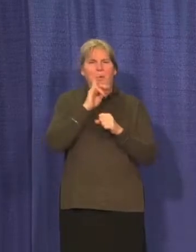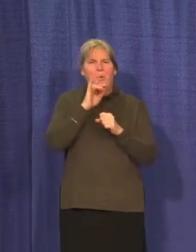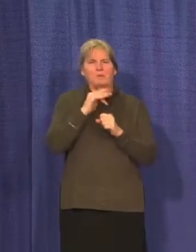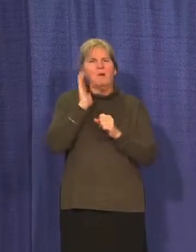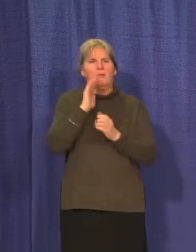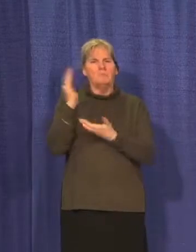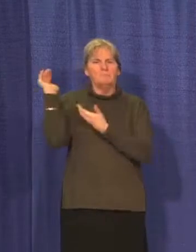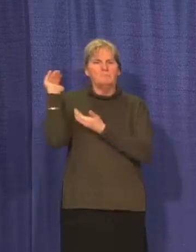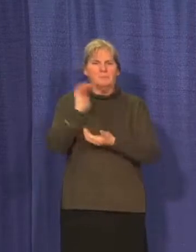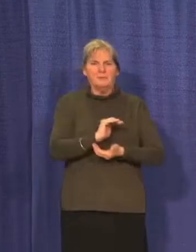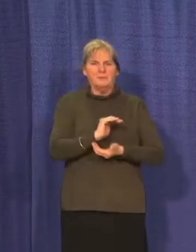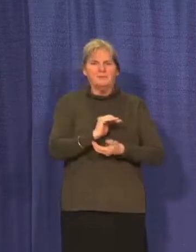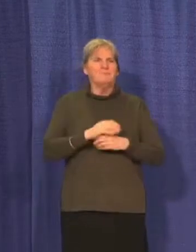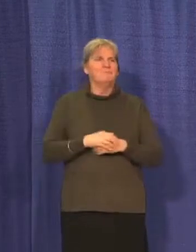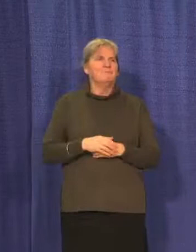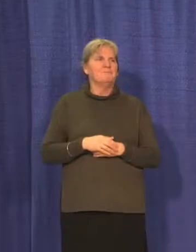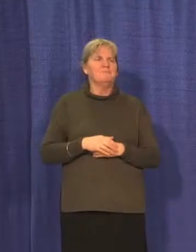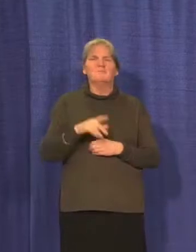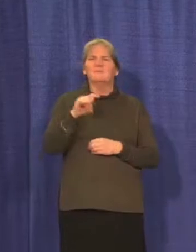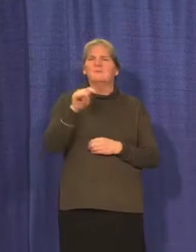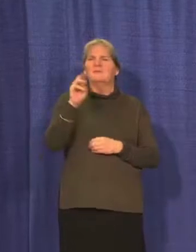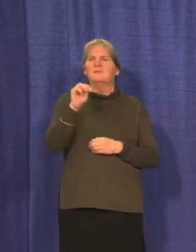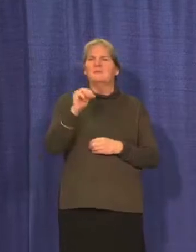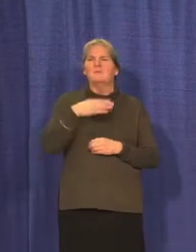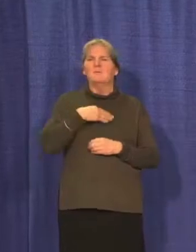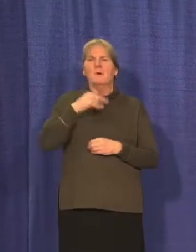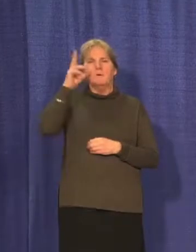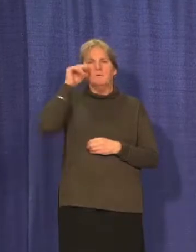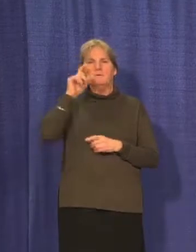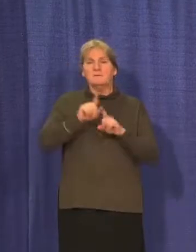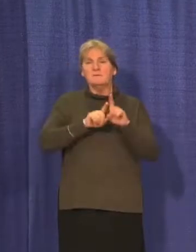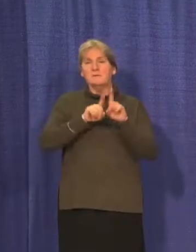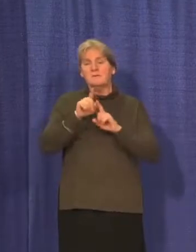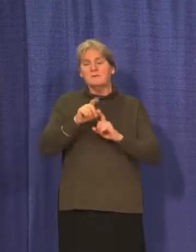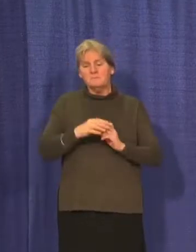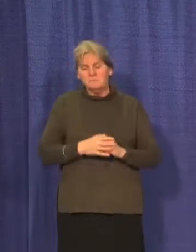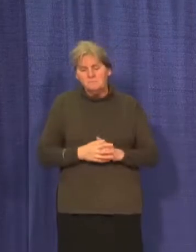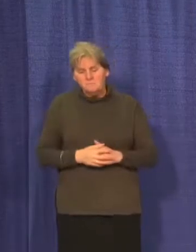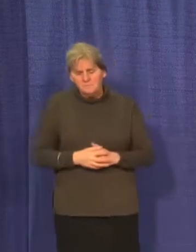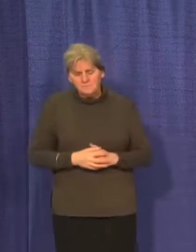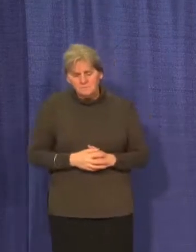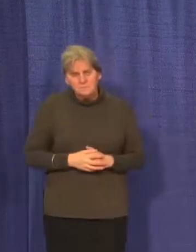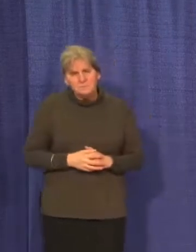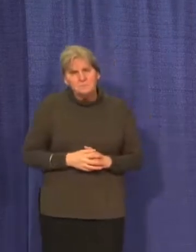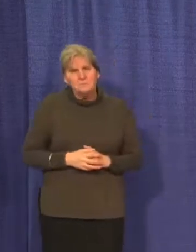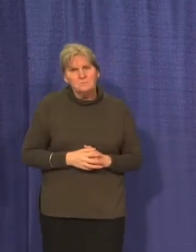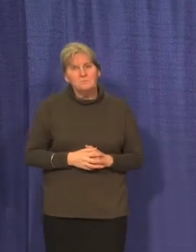Pat: Thank you. Tim, Whitehorse Star?